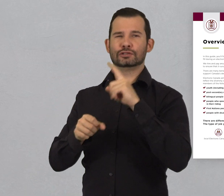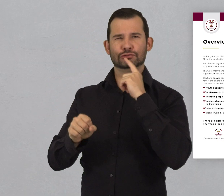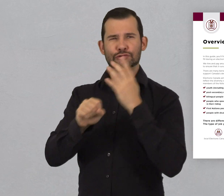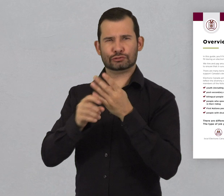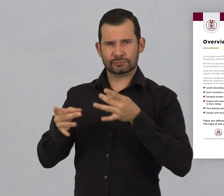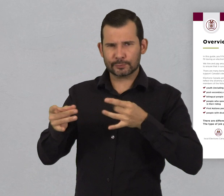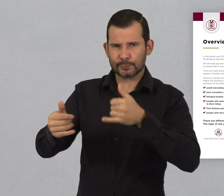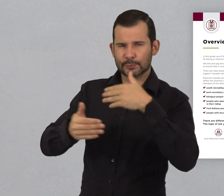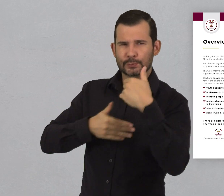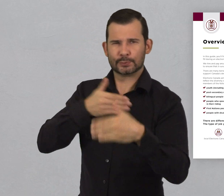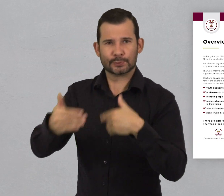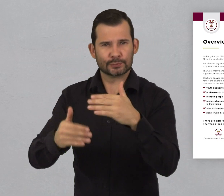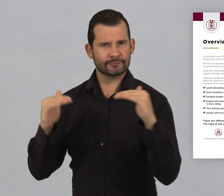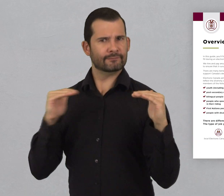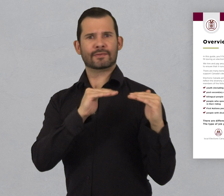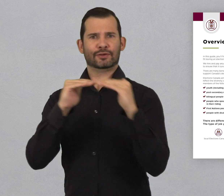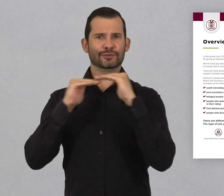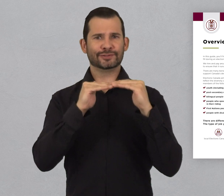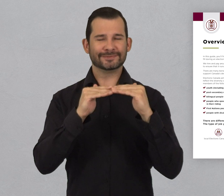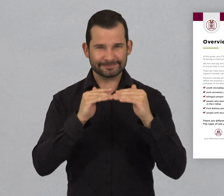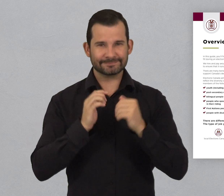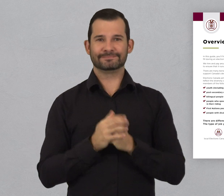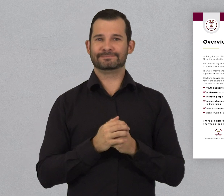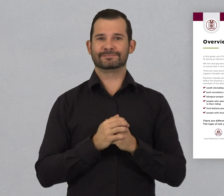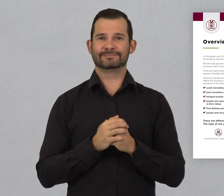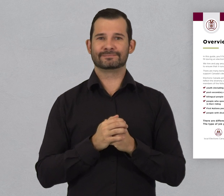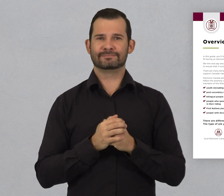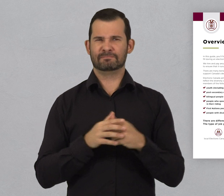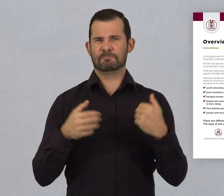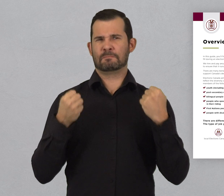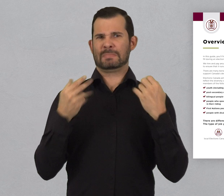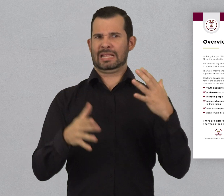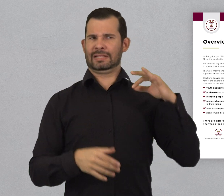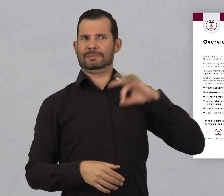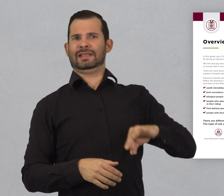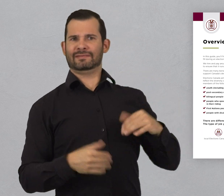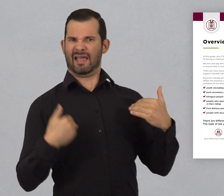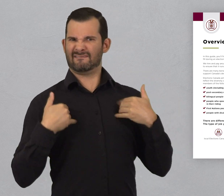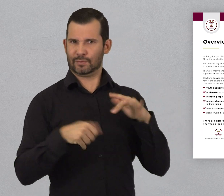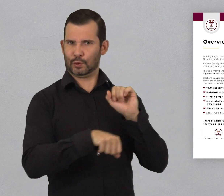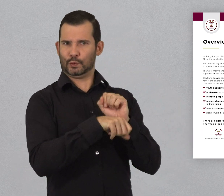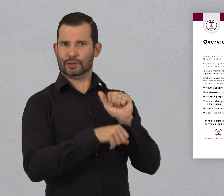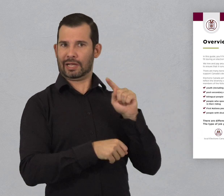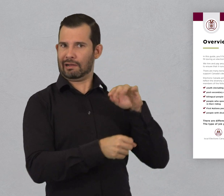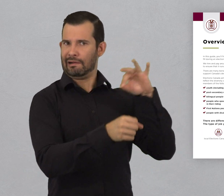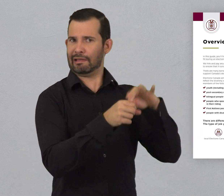to ensure that it runs smoothly and fairly. There are many benefits to working at an election,